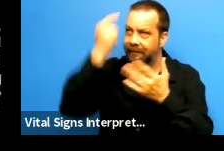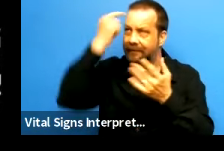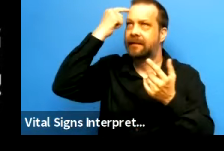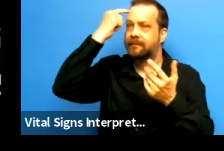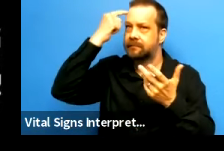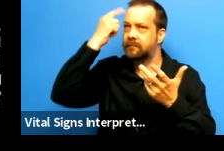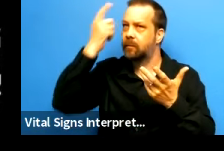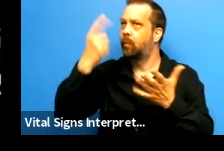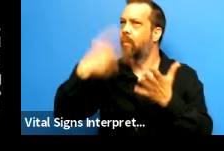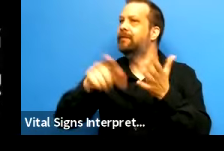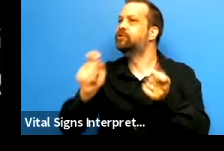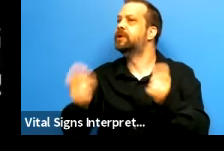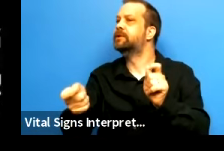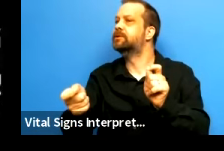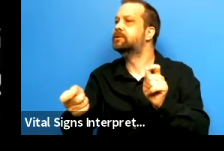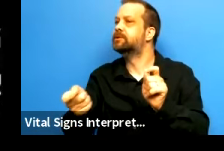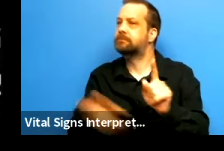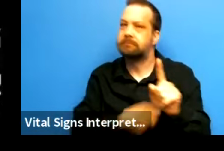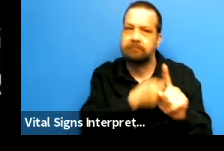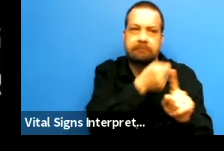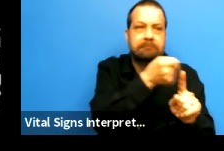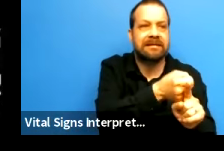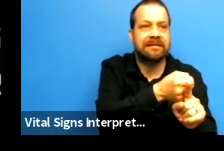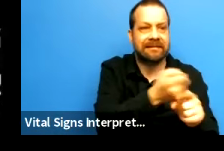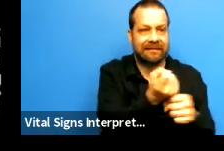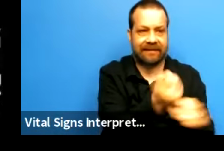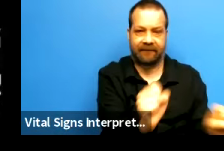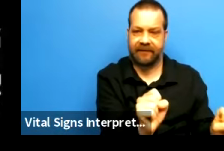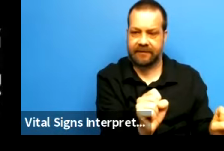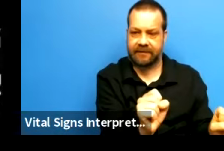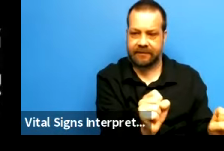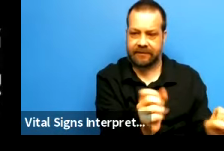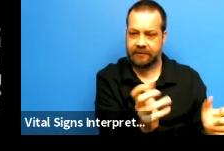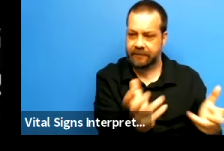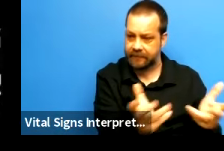What are the changes that are happening. How can we implement strategies